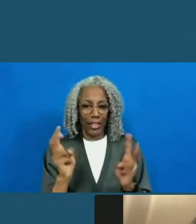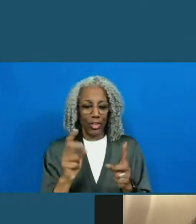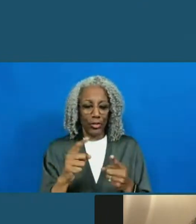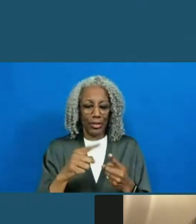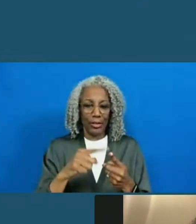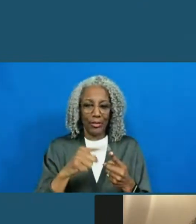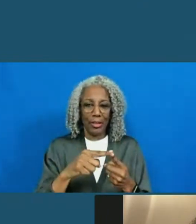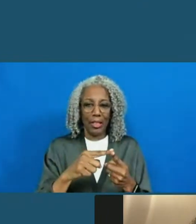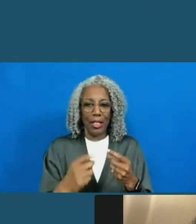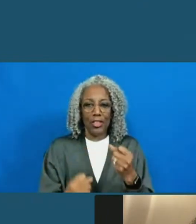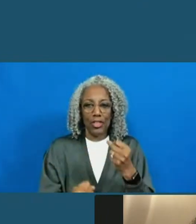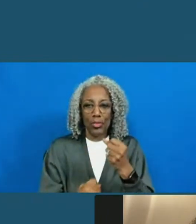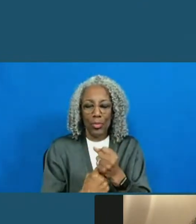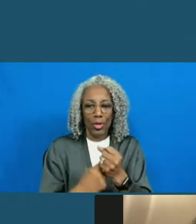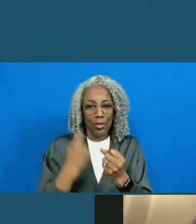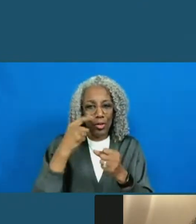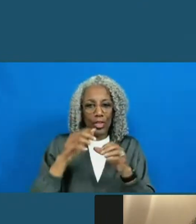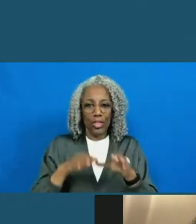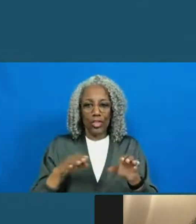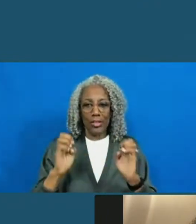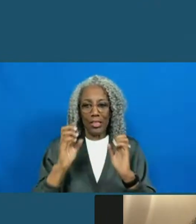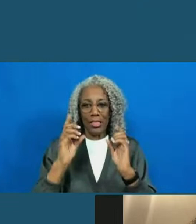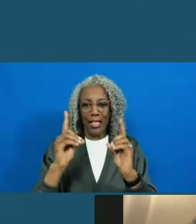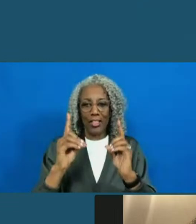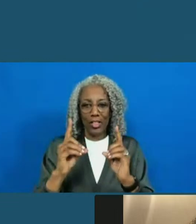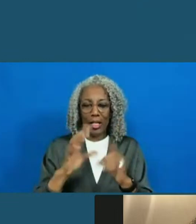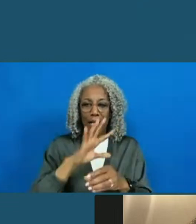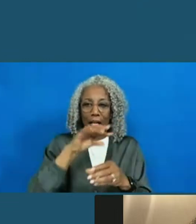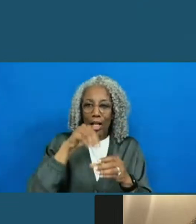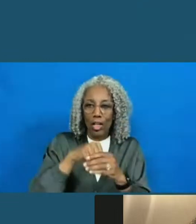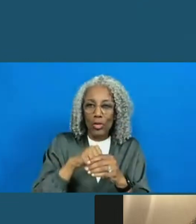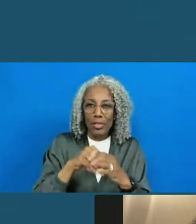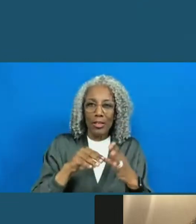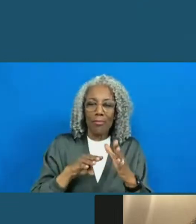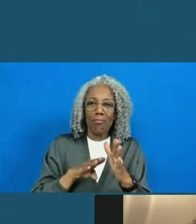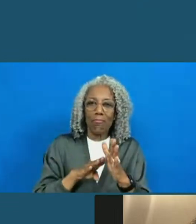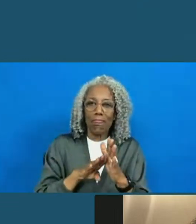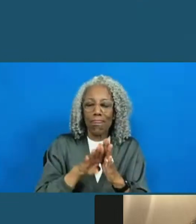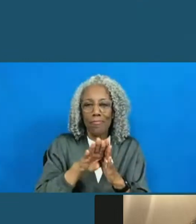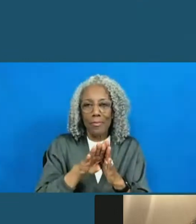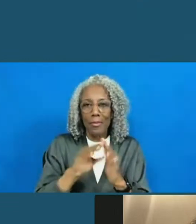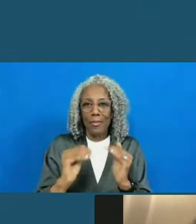you about to heart wrenching issues. No one is support for